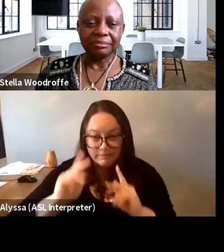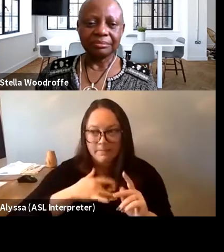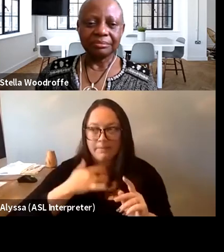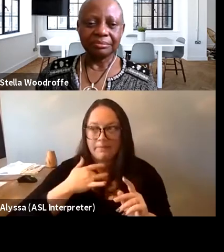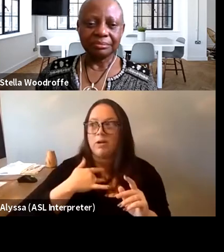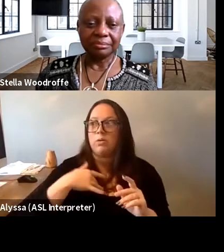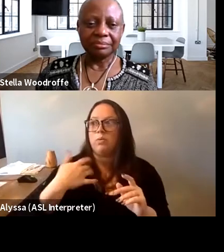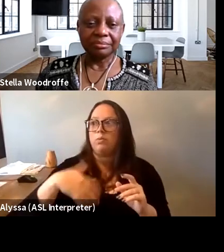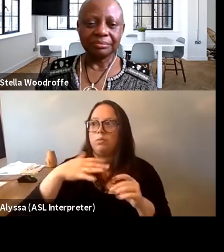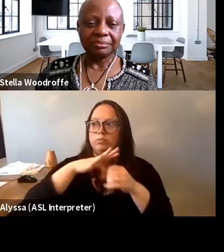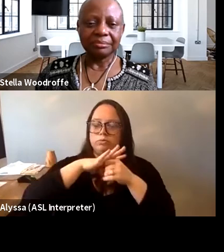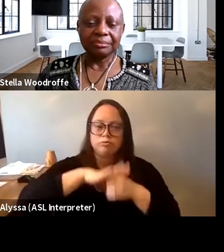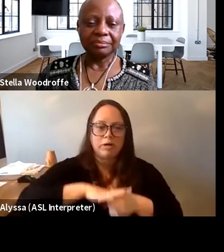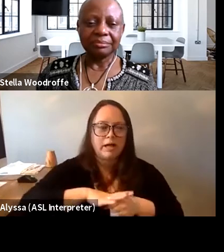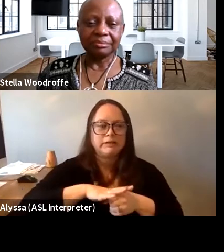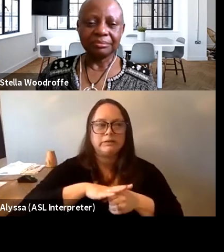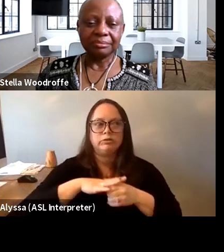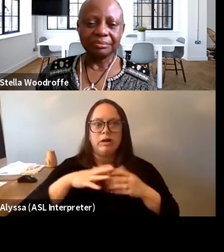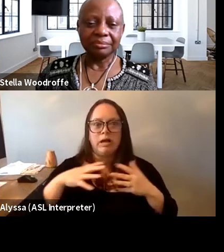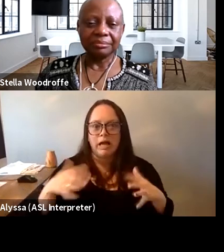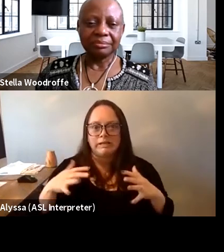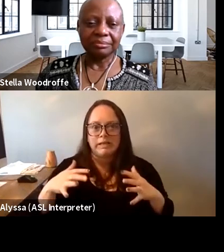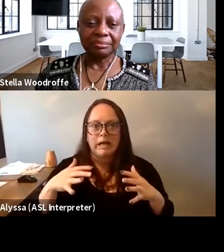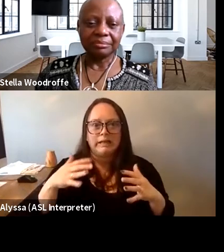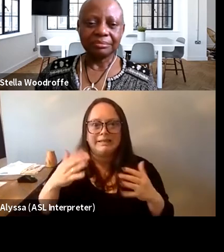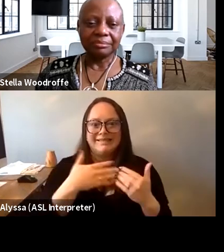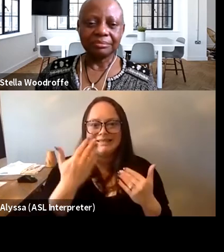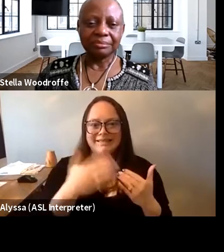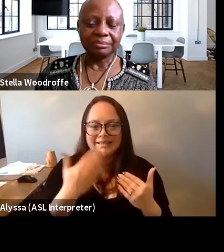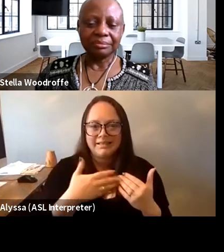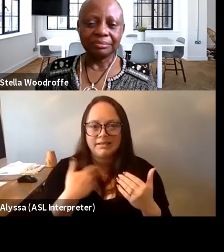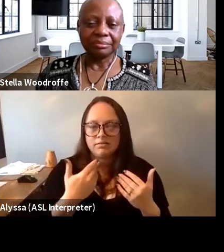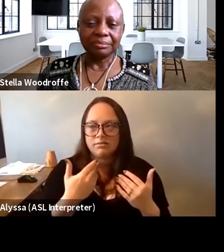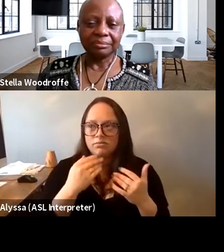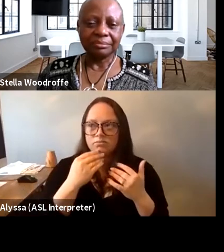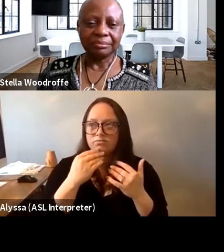anxiety that easy, because over certain things that no other